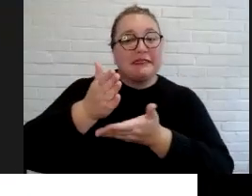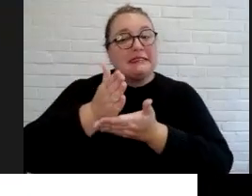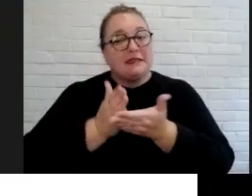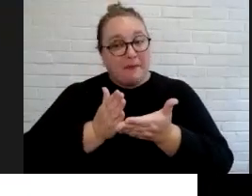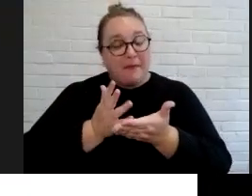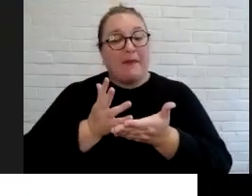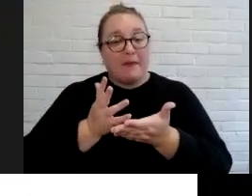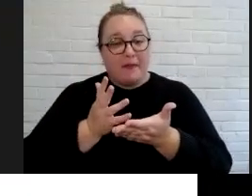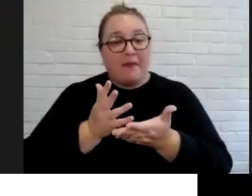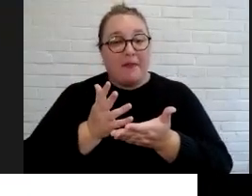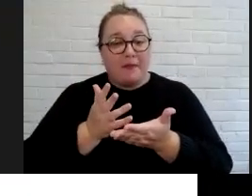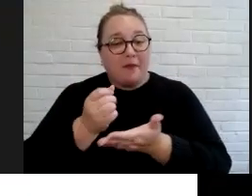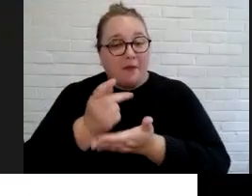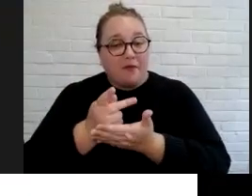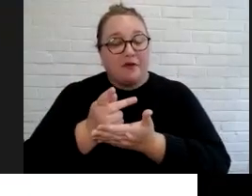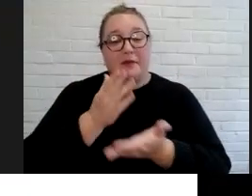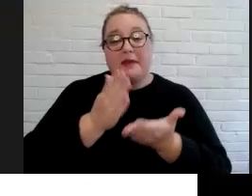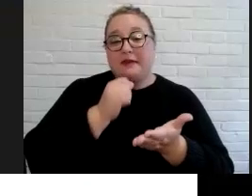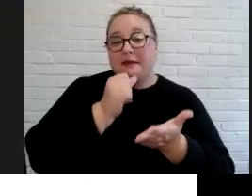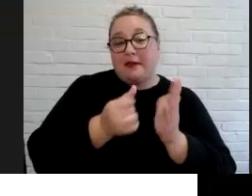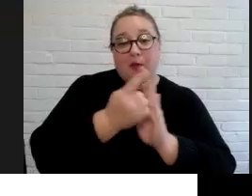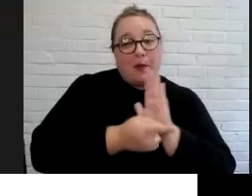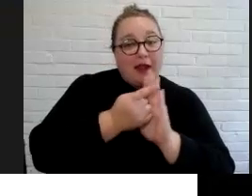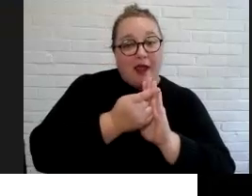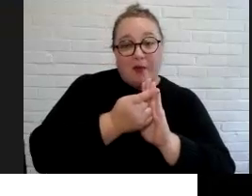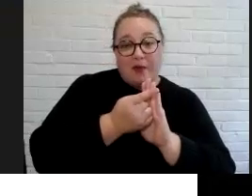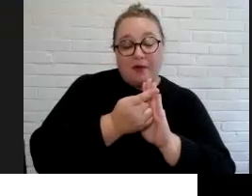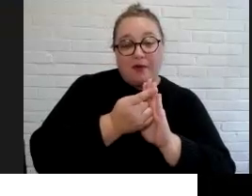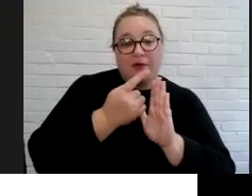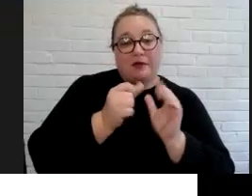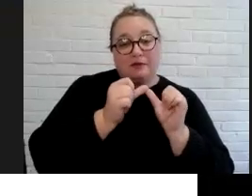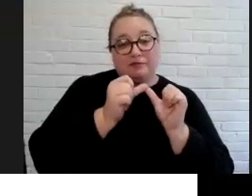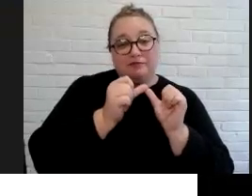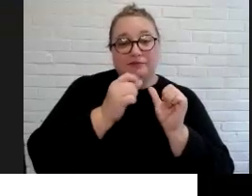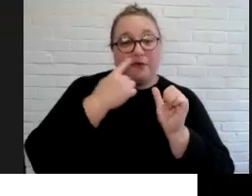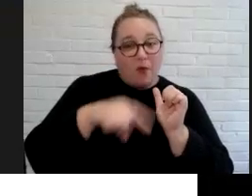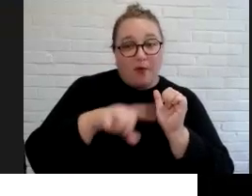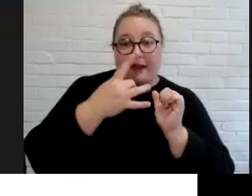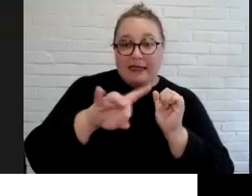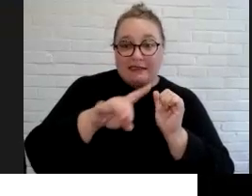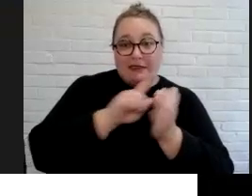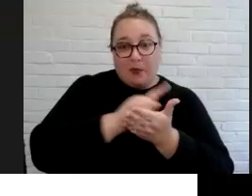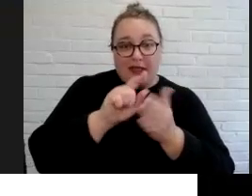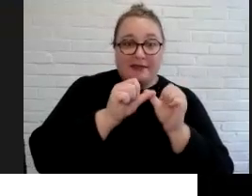you know, it may not because it's in the middle of negotiating, but, I'm very much hopeful that we can get there.